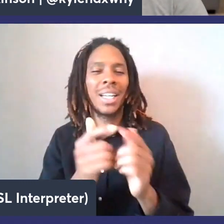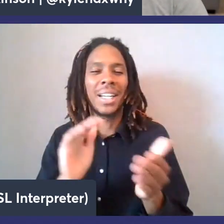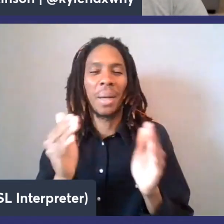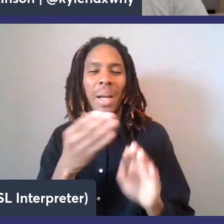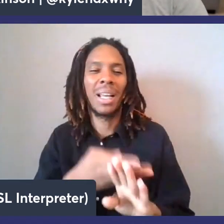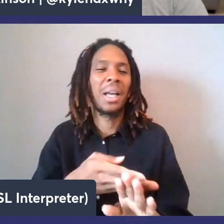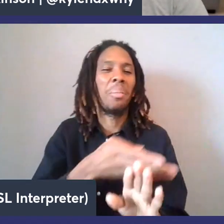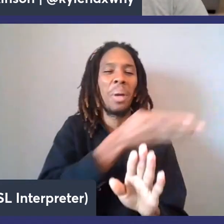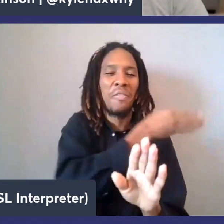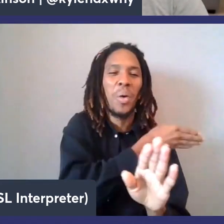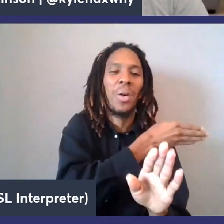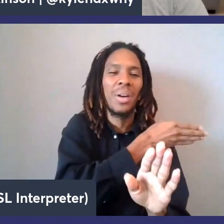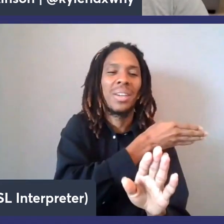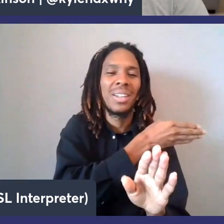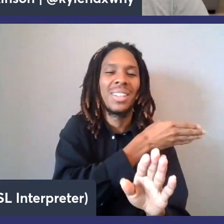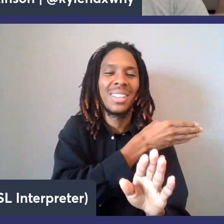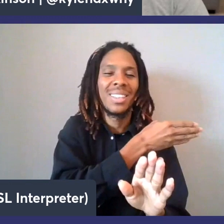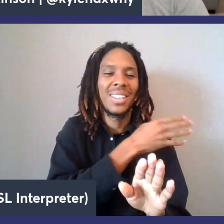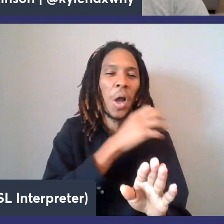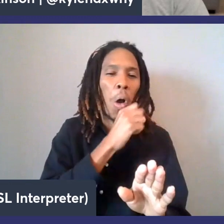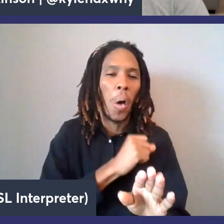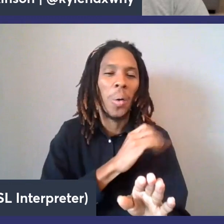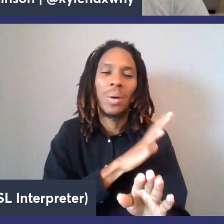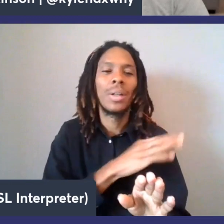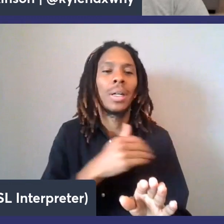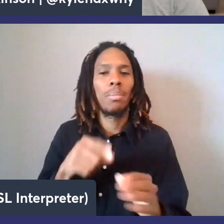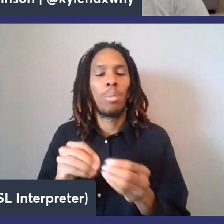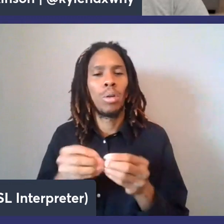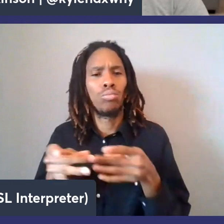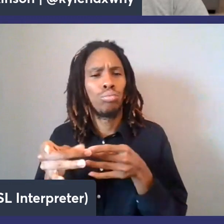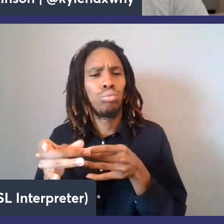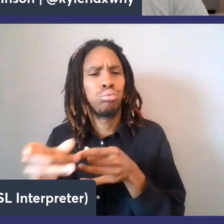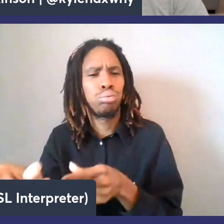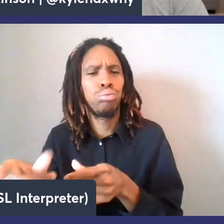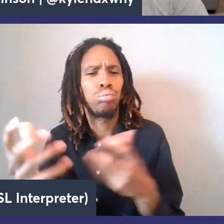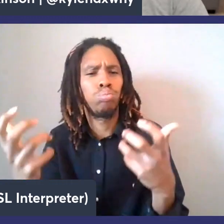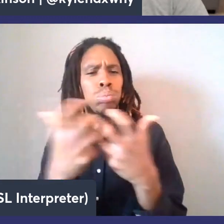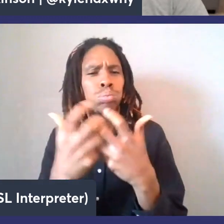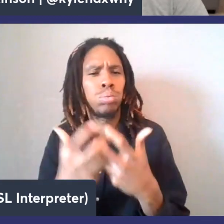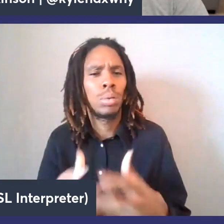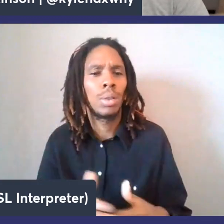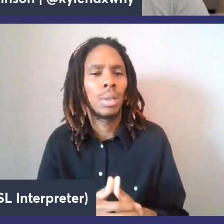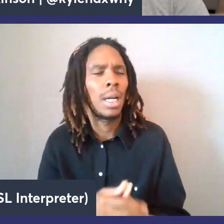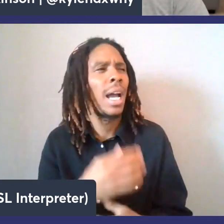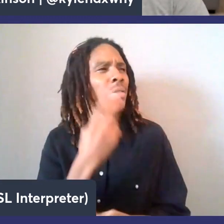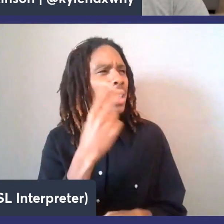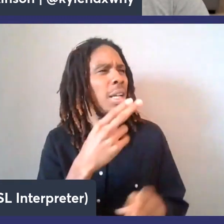and rule-based translation algorithms. So, I've seen that word neural a couple times